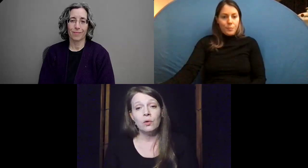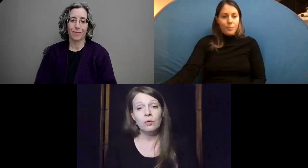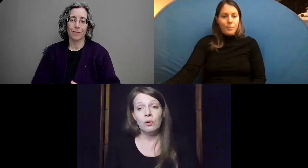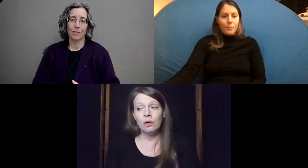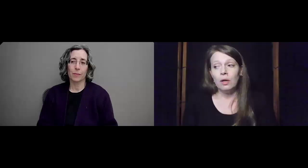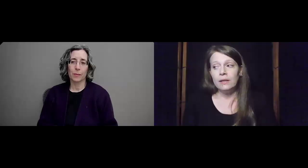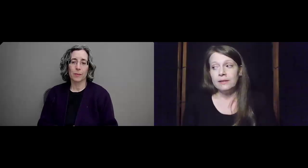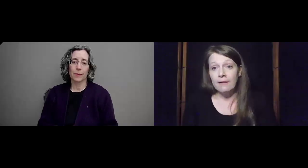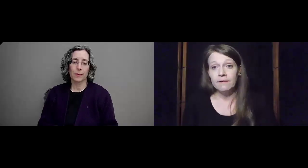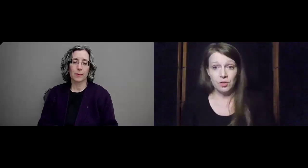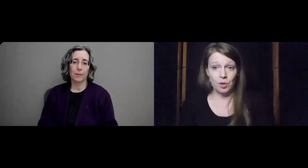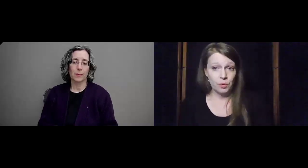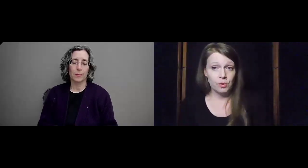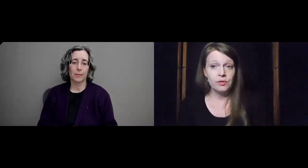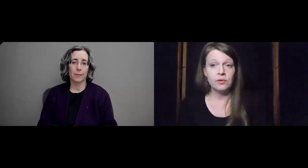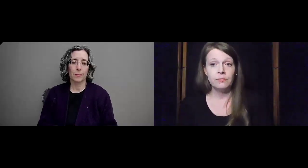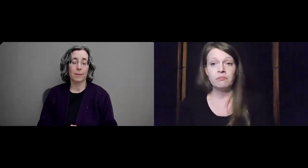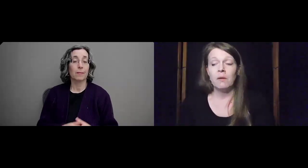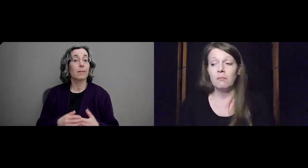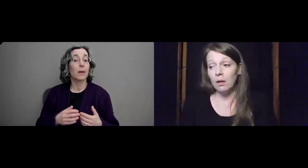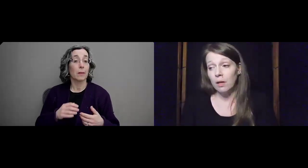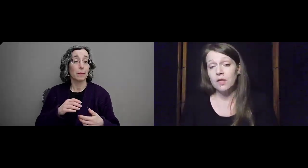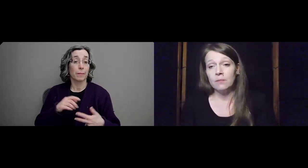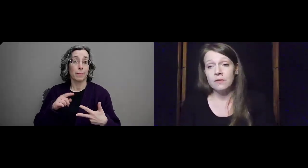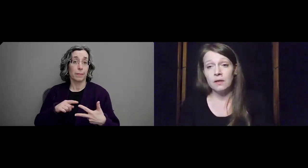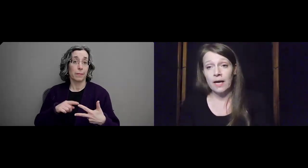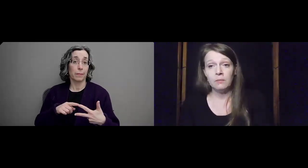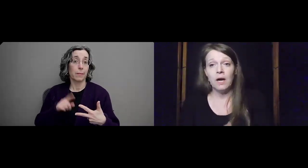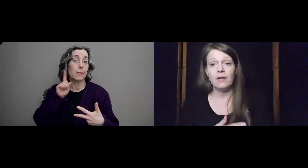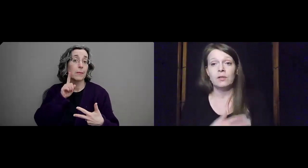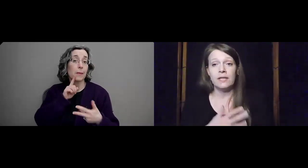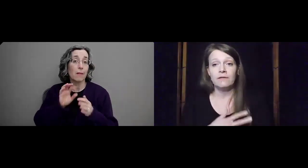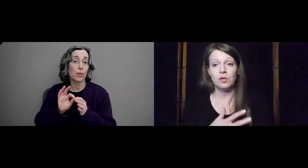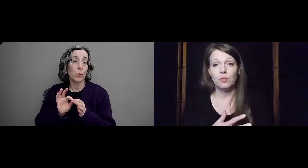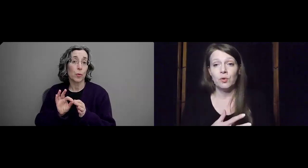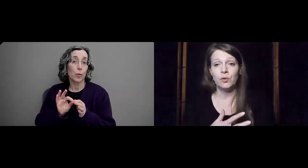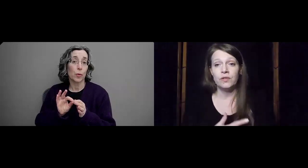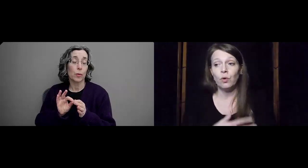that they work with. But there are also Deaf